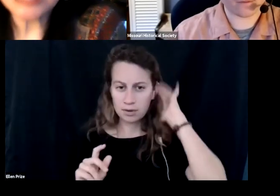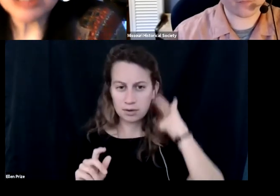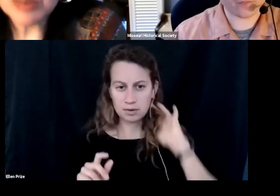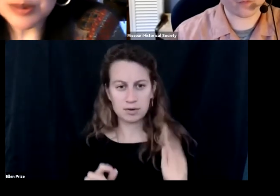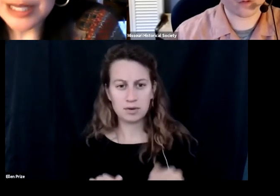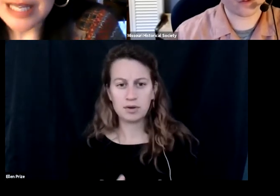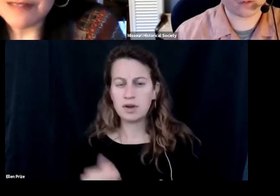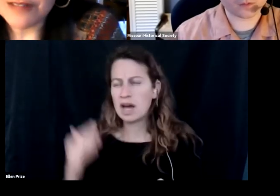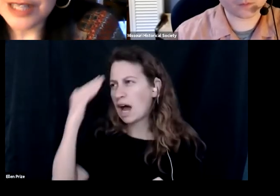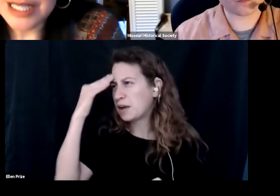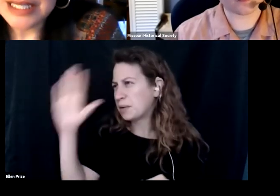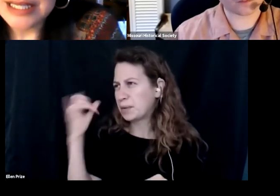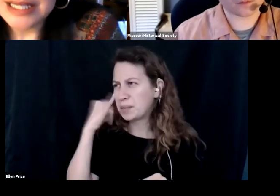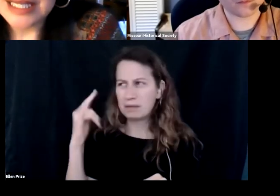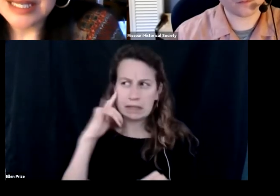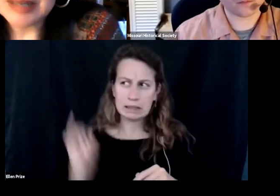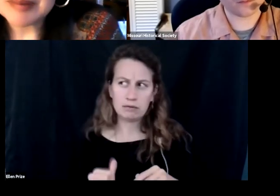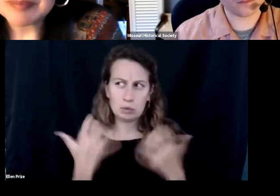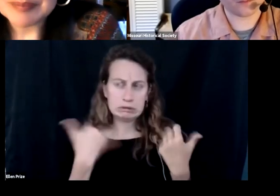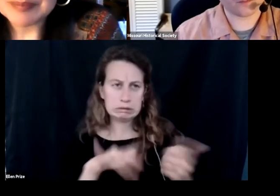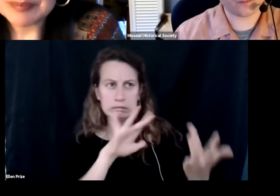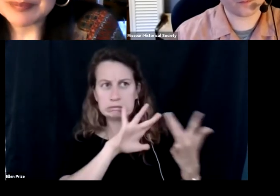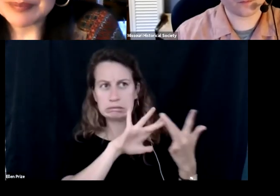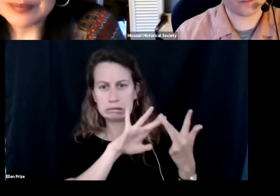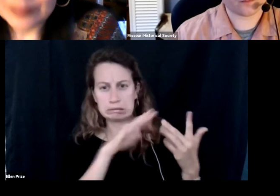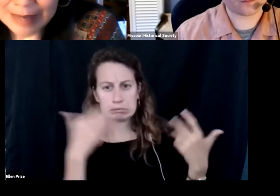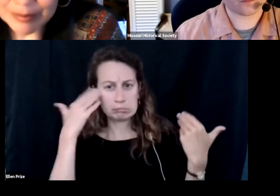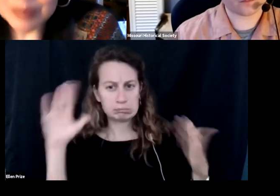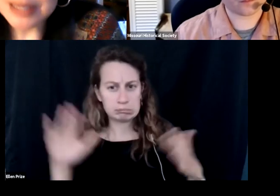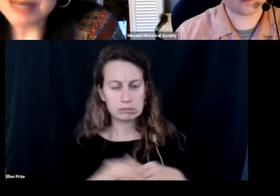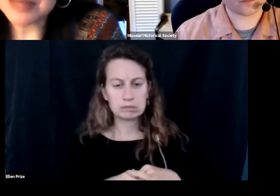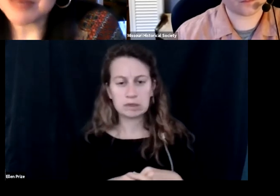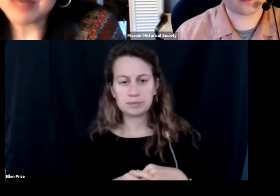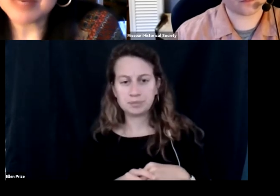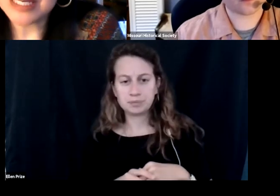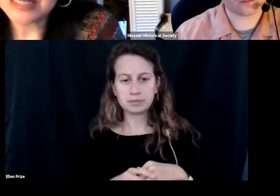just collect information and start to piece it together.